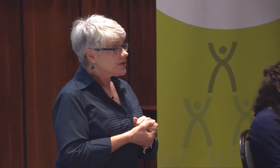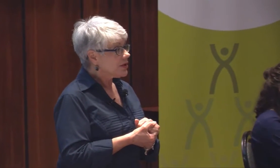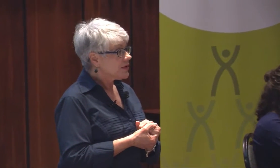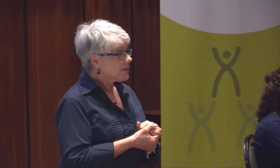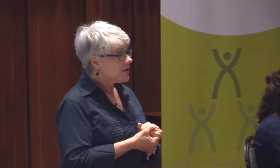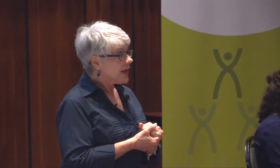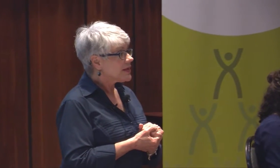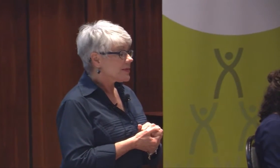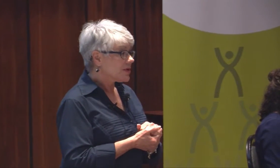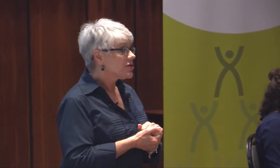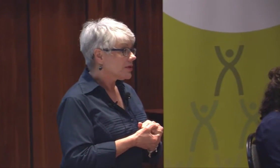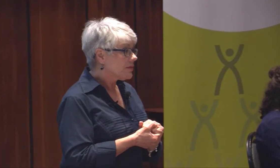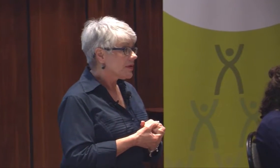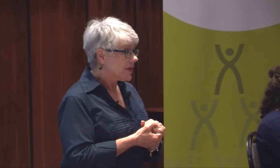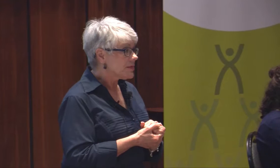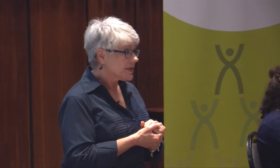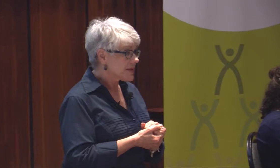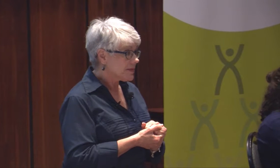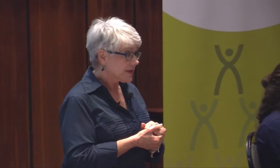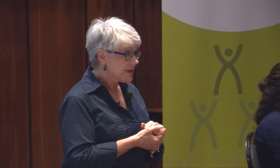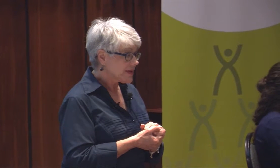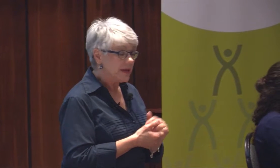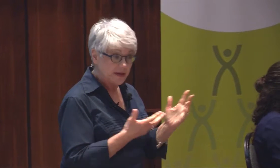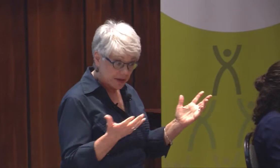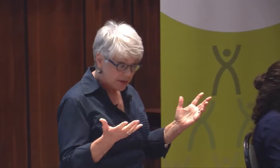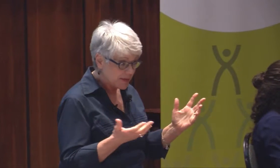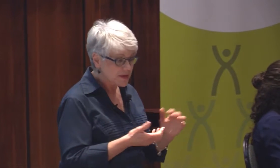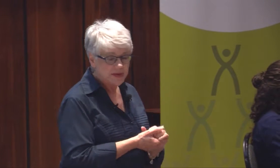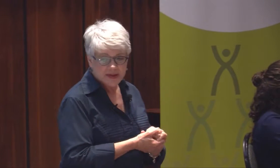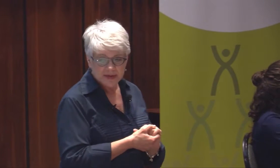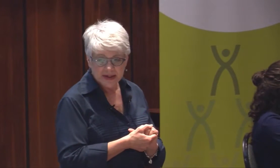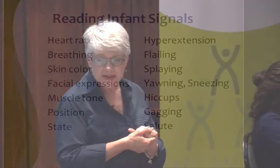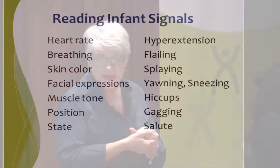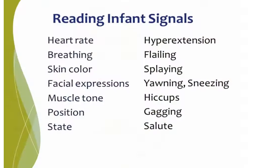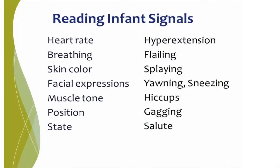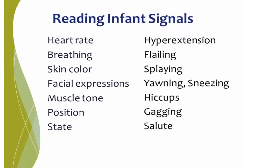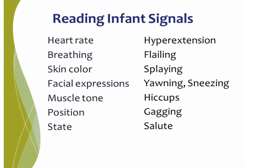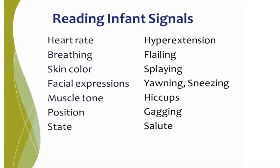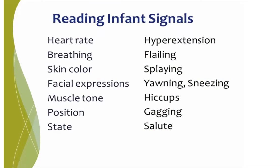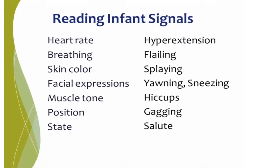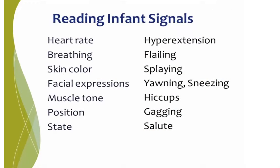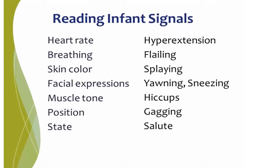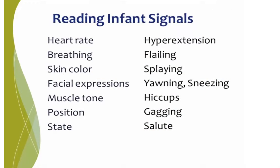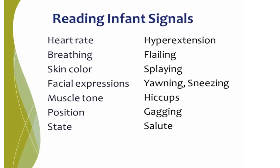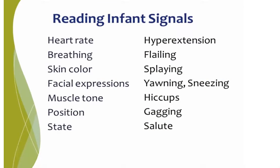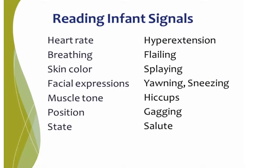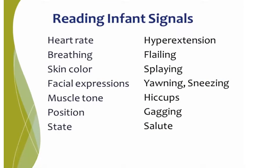children communicate, especially children with multiple disabilities, adults with multiple disabilities. Your heart rate,